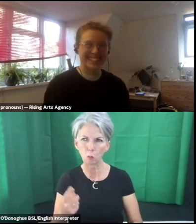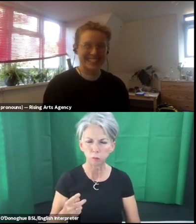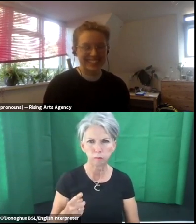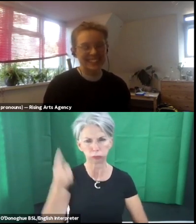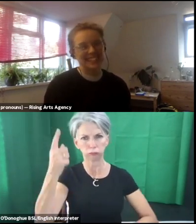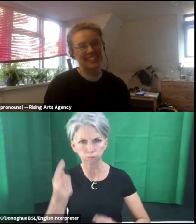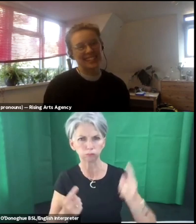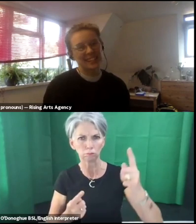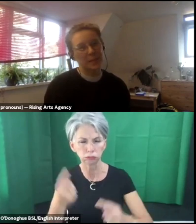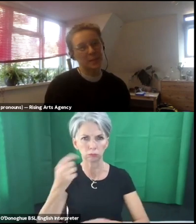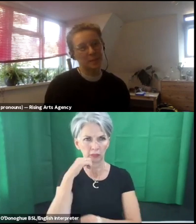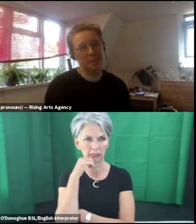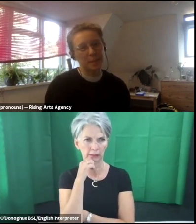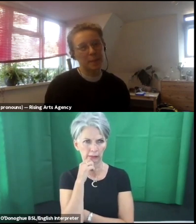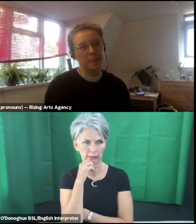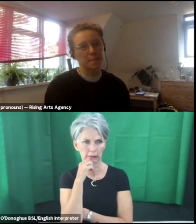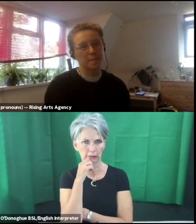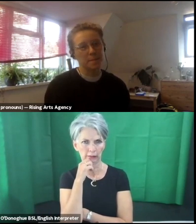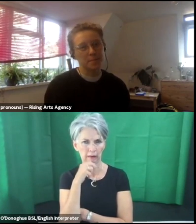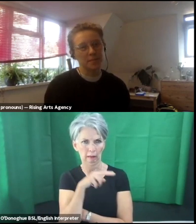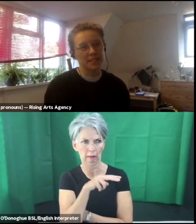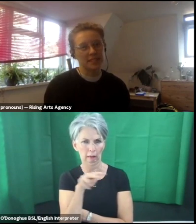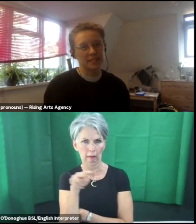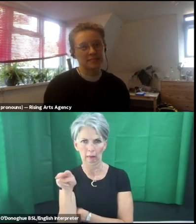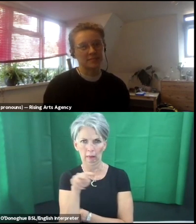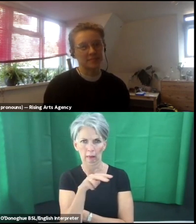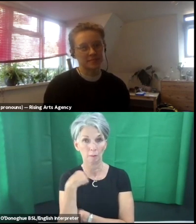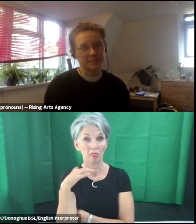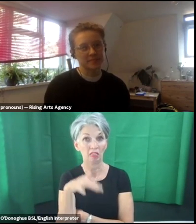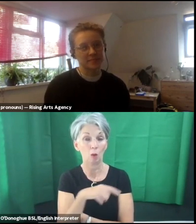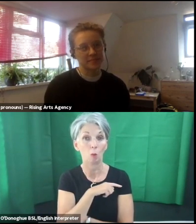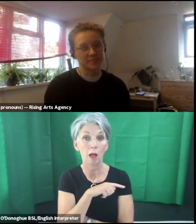And I just- I was just there because they advertised a meeting that was